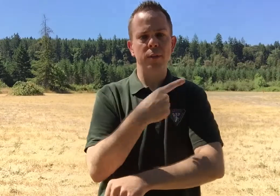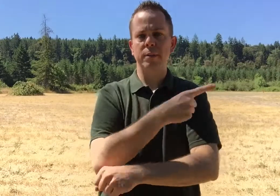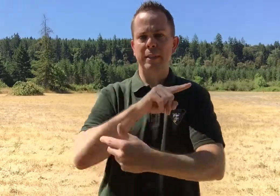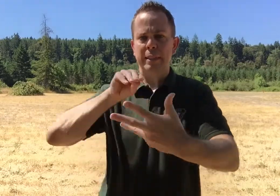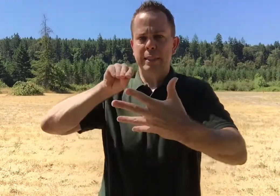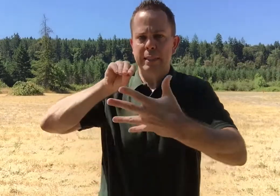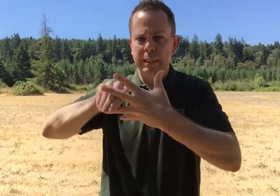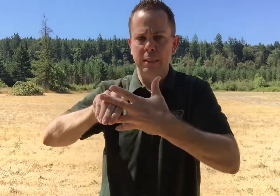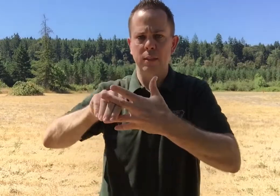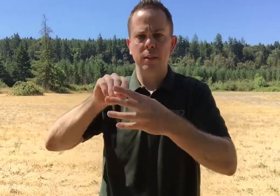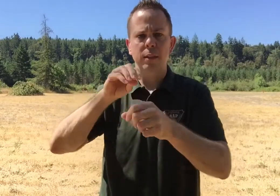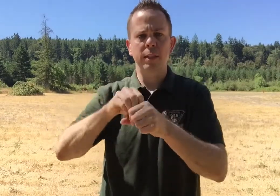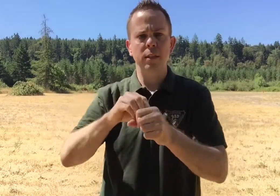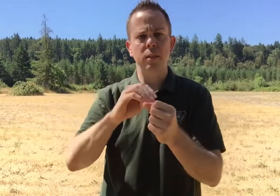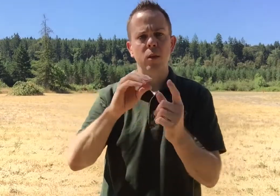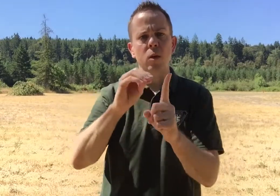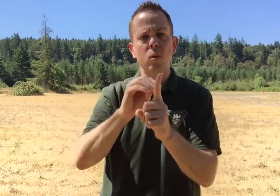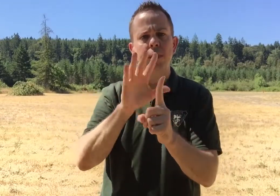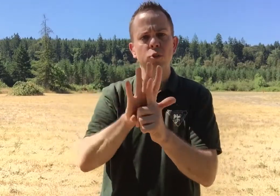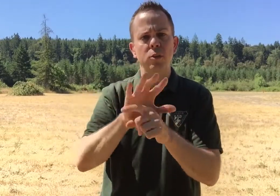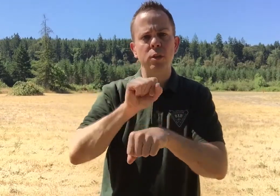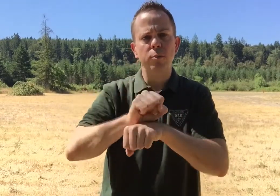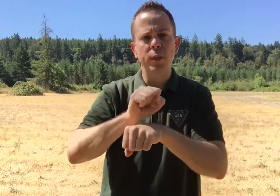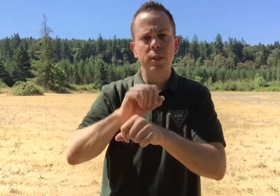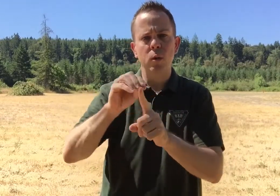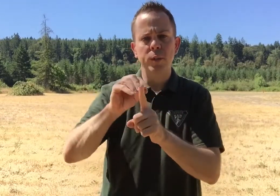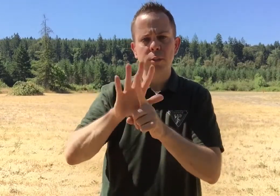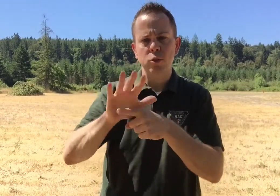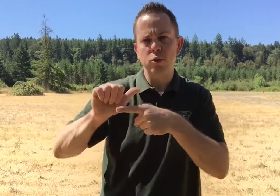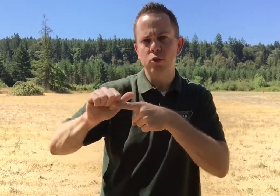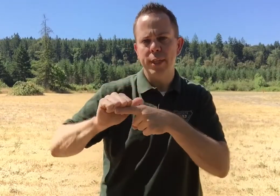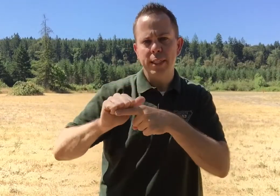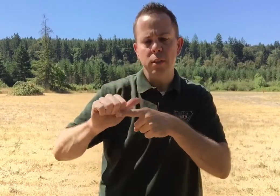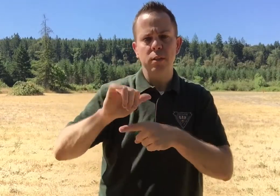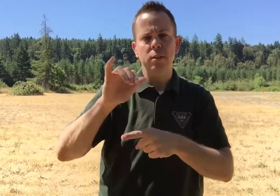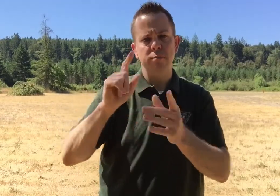during new employee orientation on these topics.